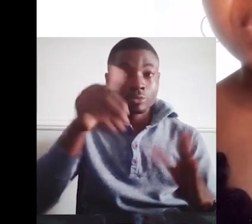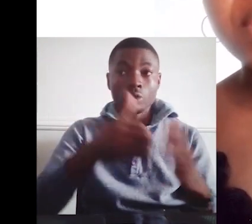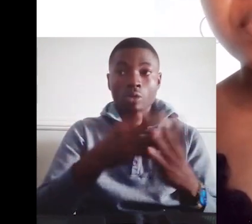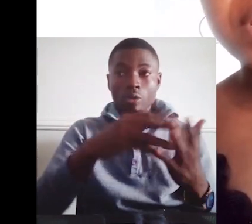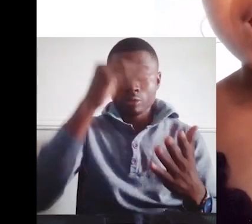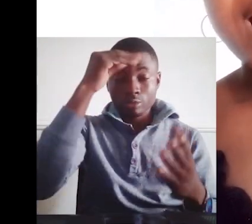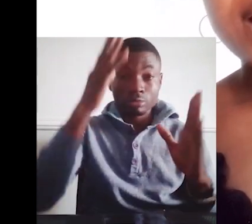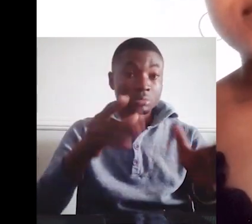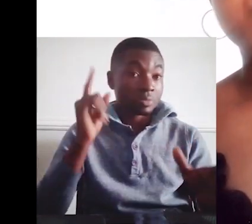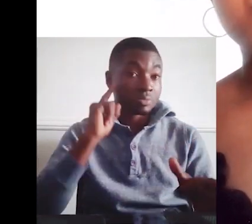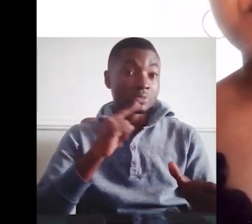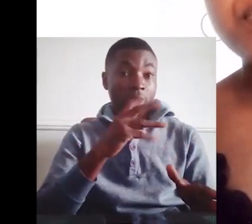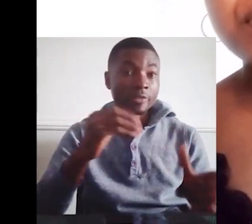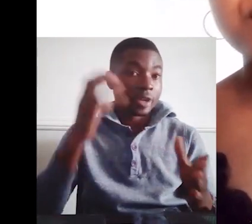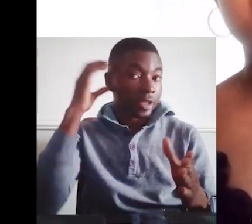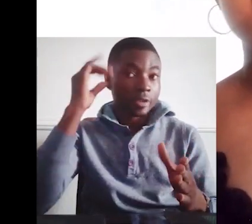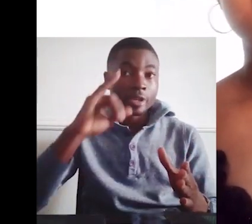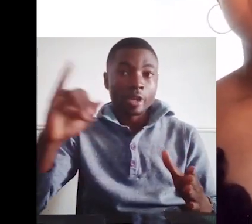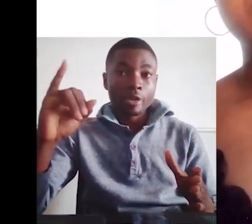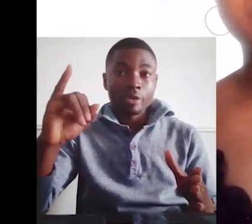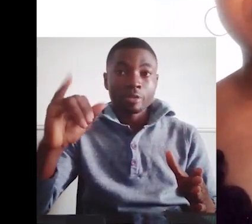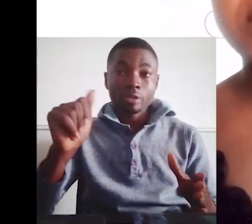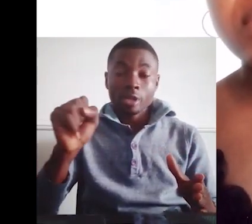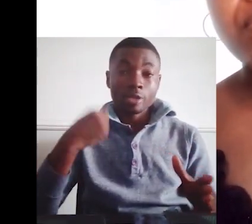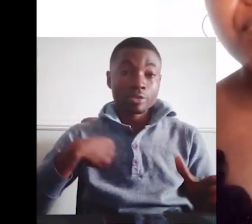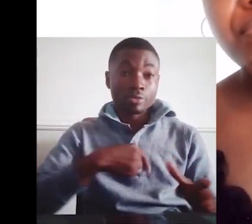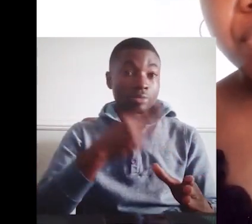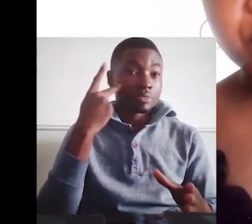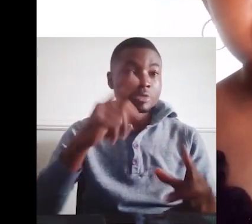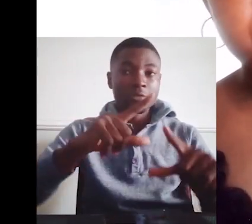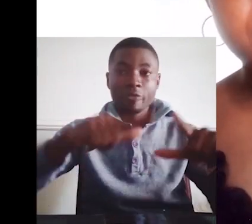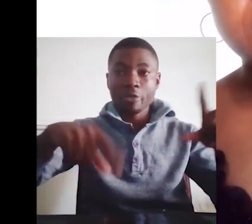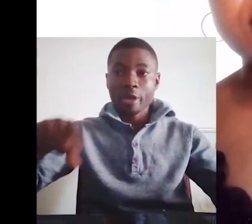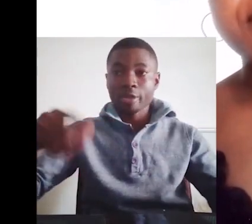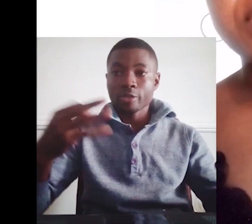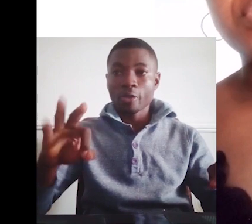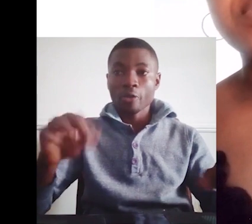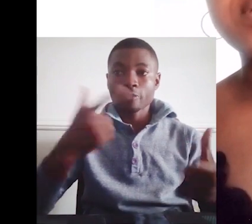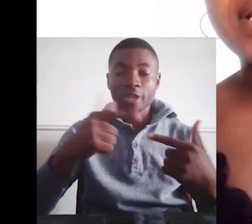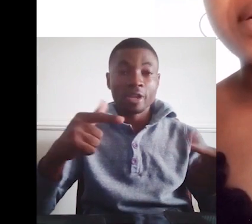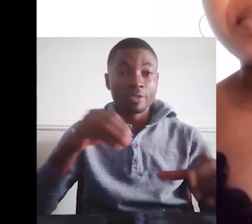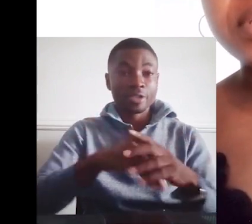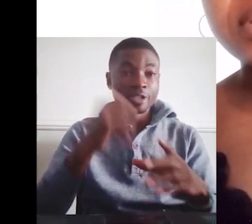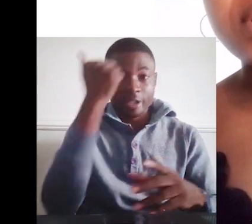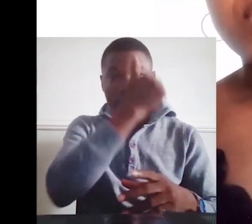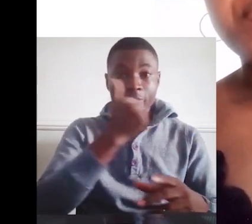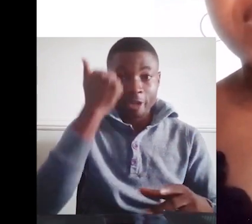hearing as we go through to see the rich varieties of indigenous sign languages we